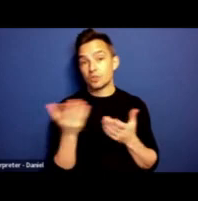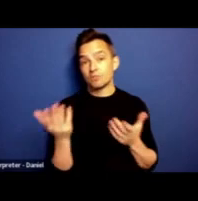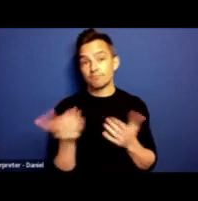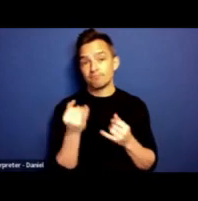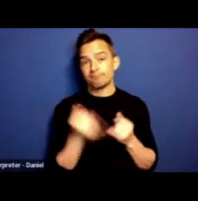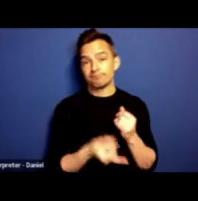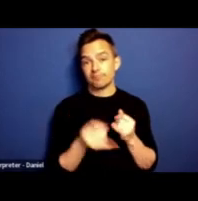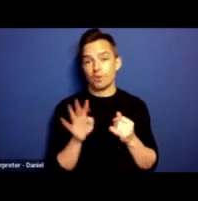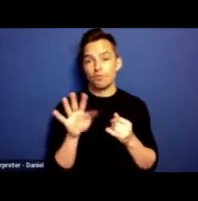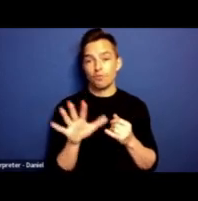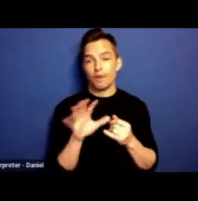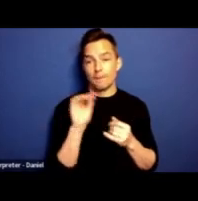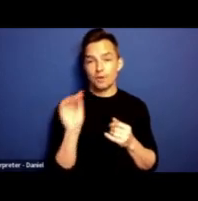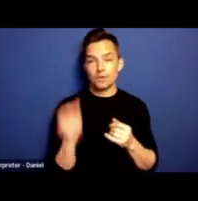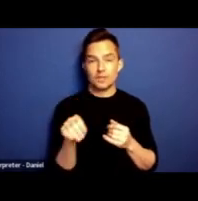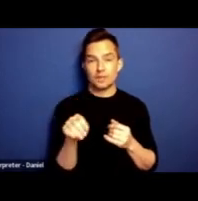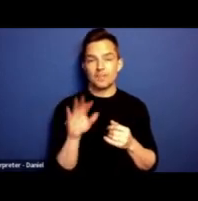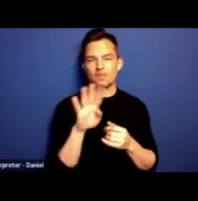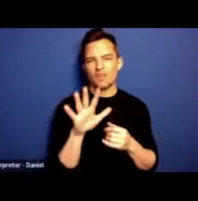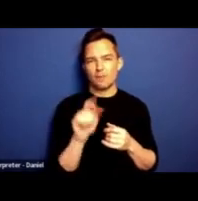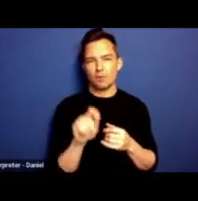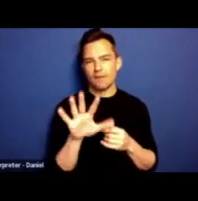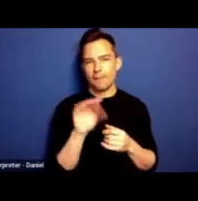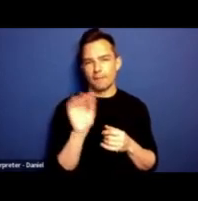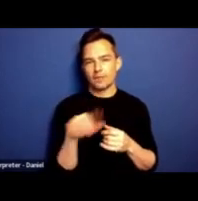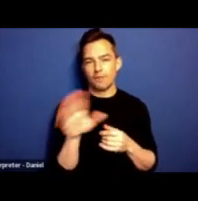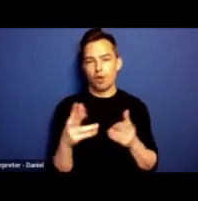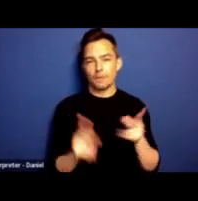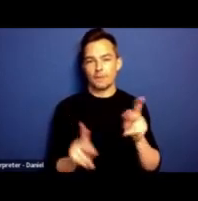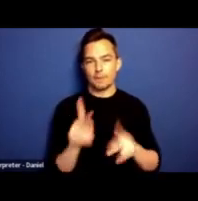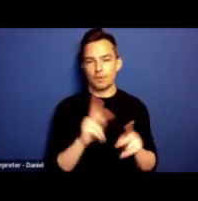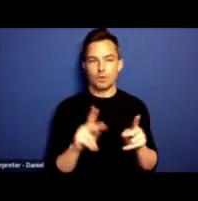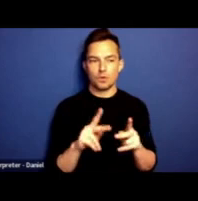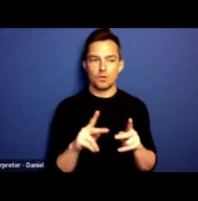45.5% of all the people closed in that performance here from